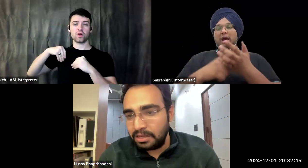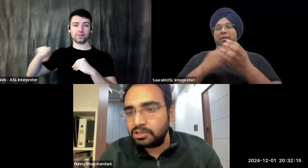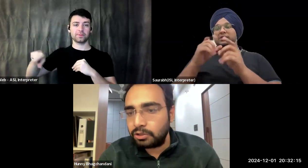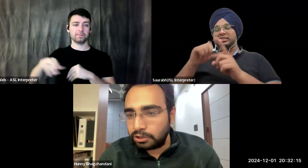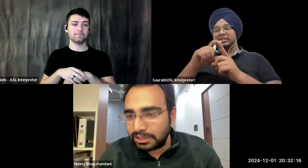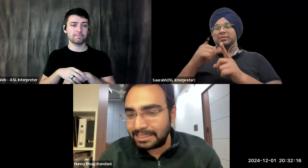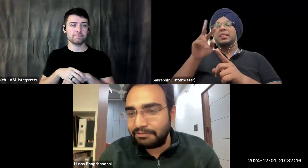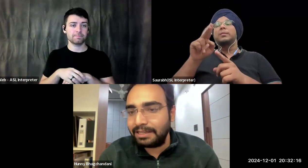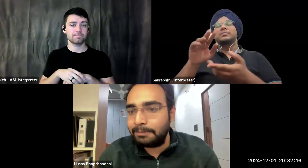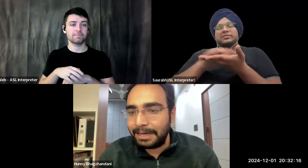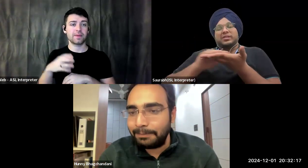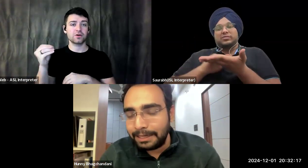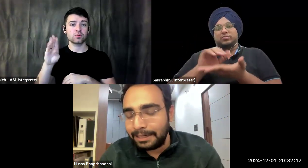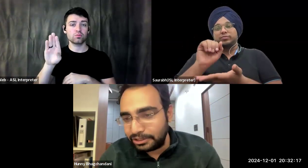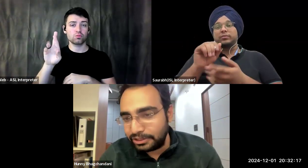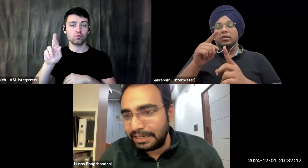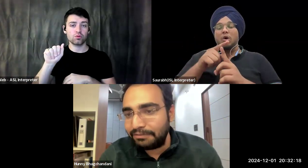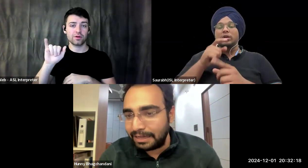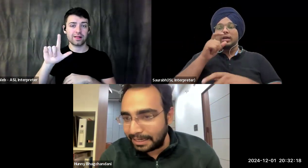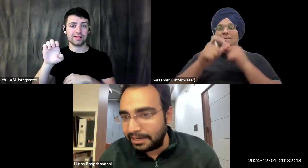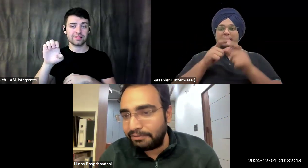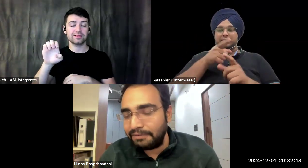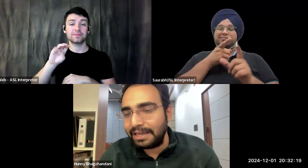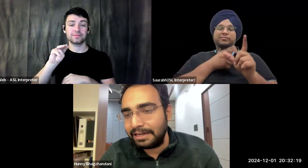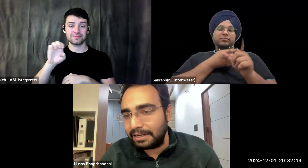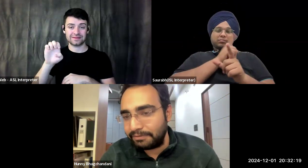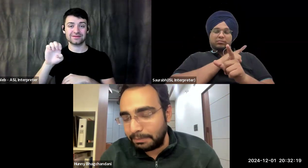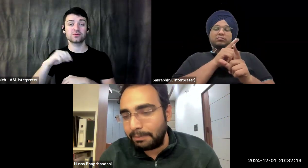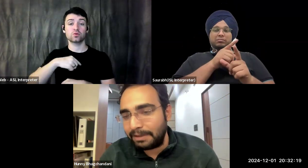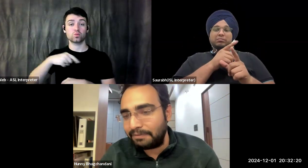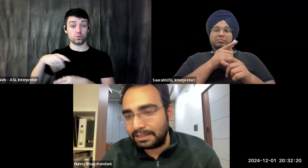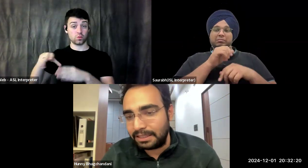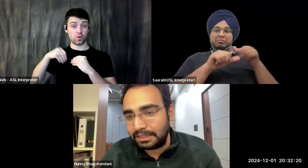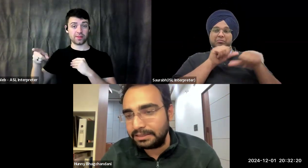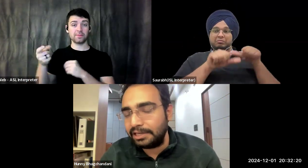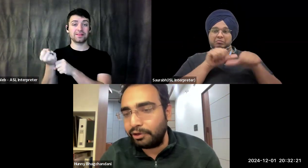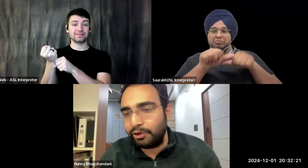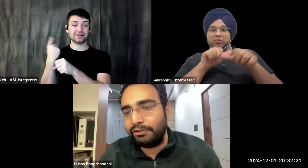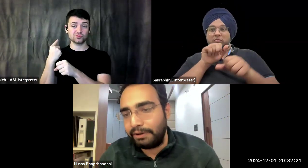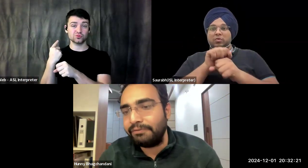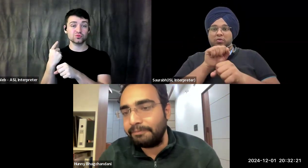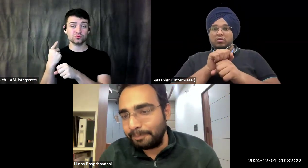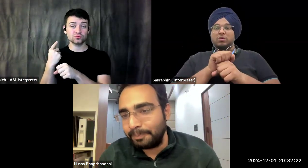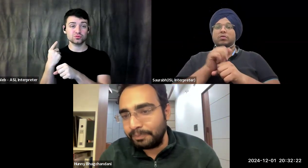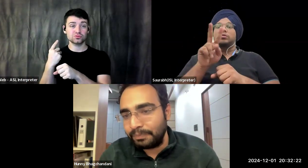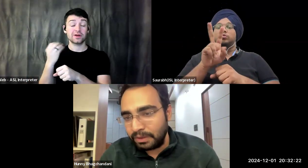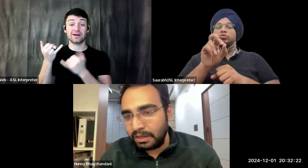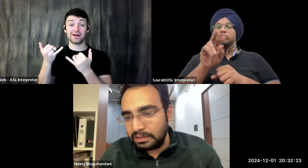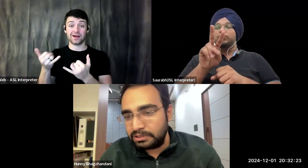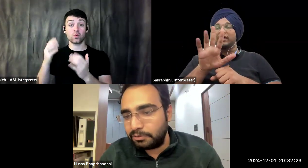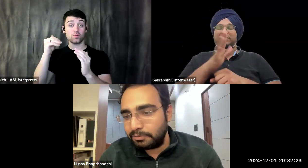So Torchit has acquired the BrailleMe last year and we are again reviving and coming back with it in 2025.